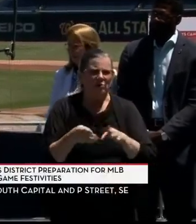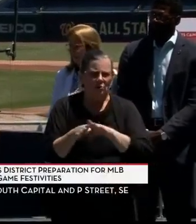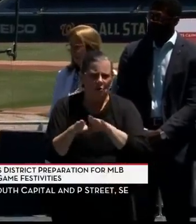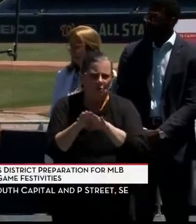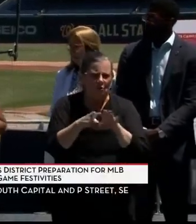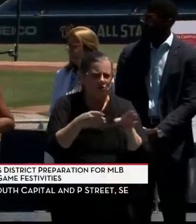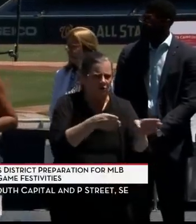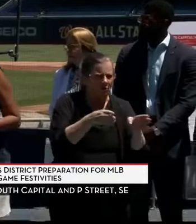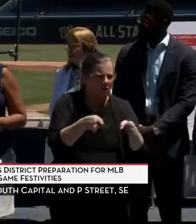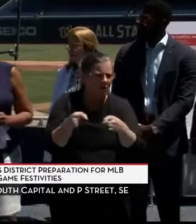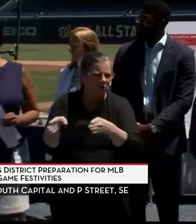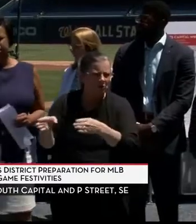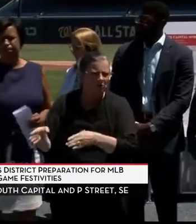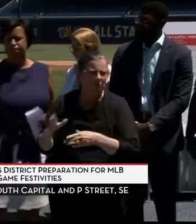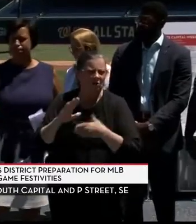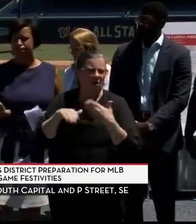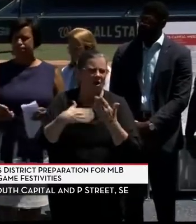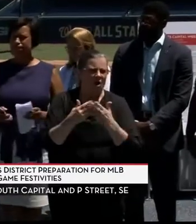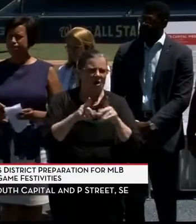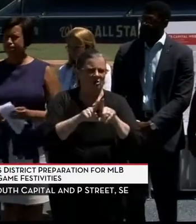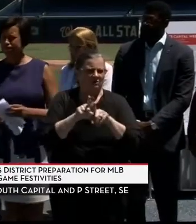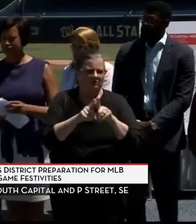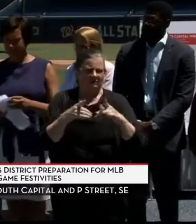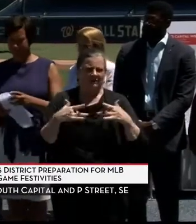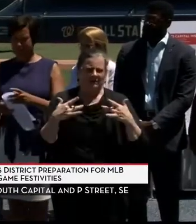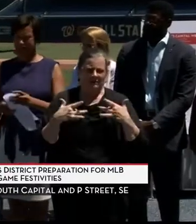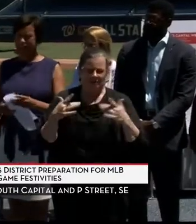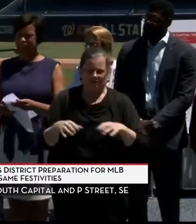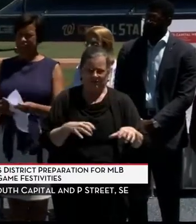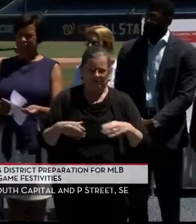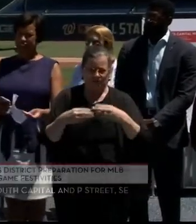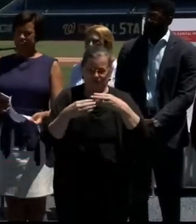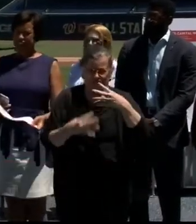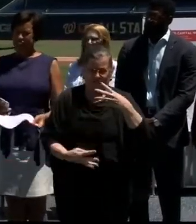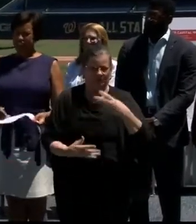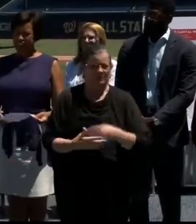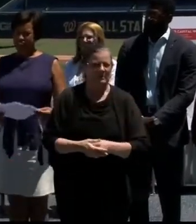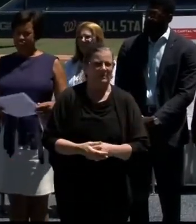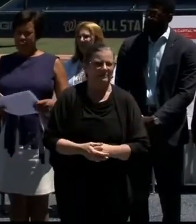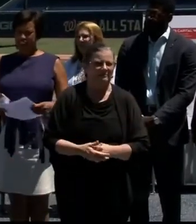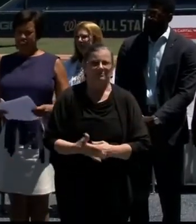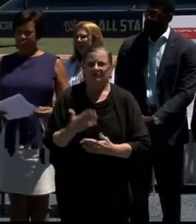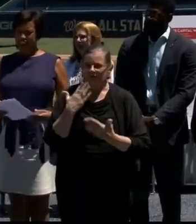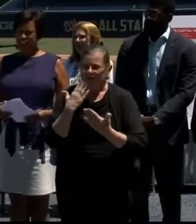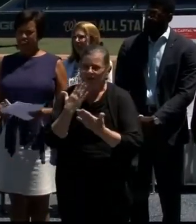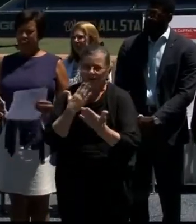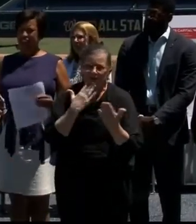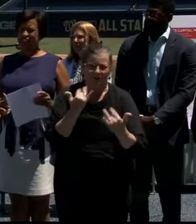CHIEF? ALL RIGHT. GOOD AFTERNOON, THANK YOU VERY MUCH, MAYOR BOWSER.